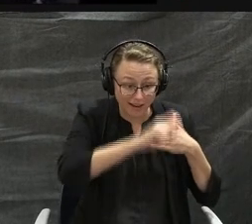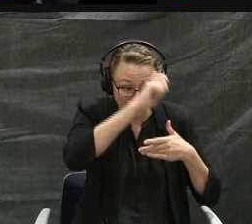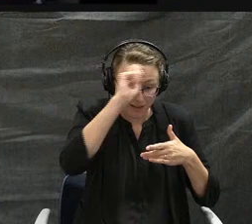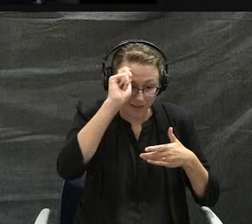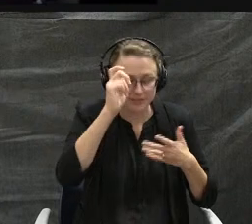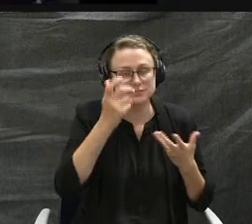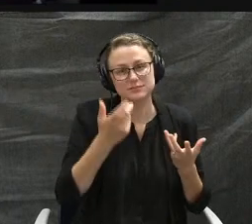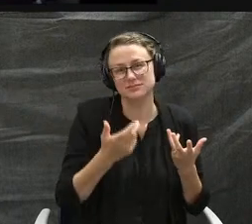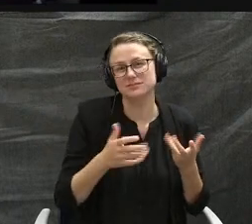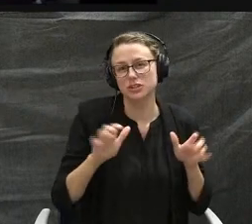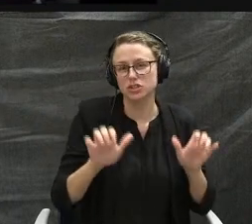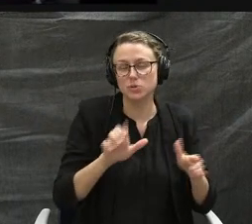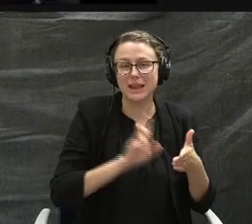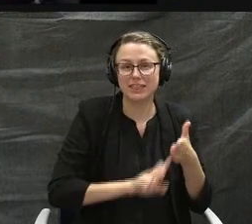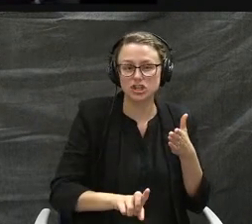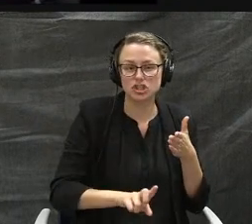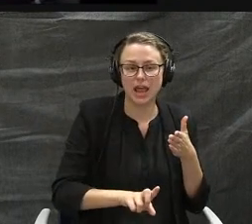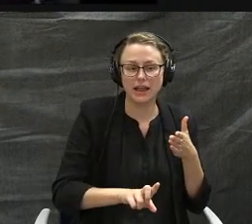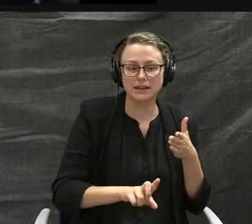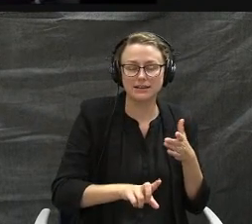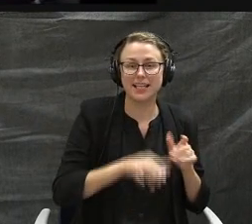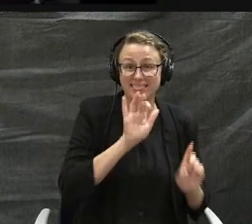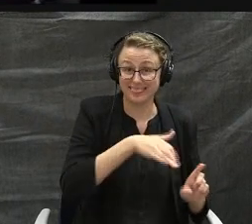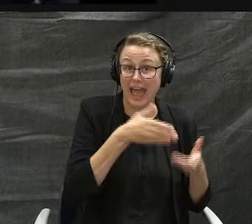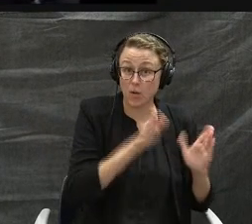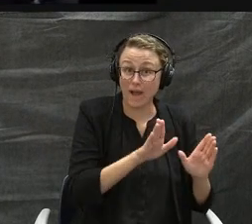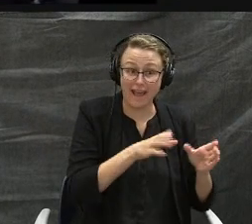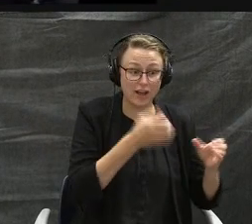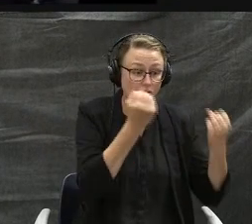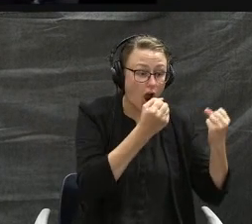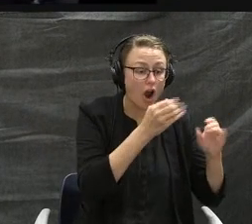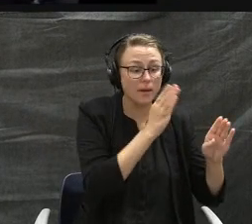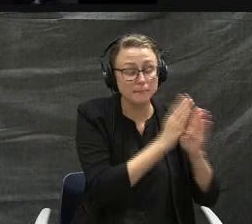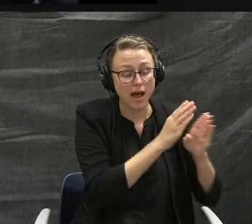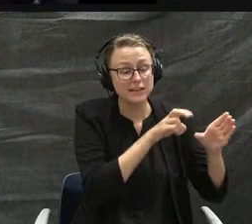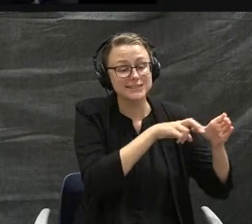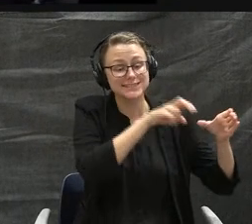Doing the check, uh, the latter way as they're getting out of